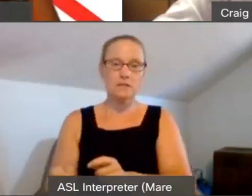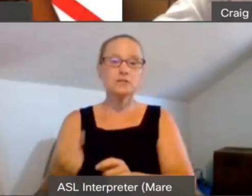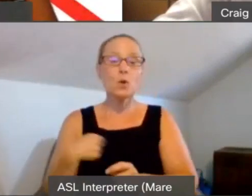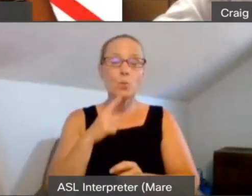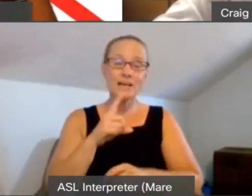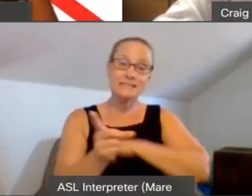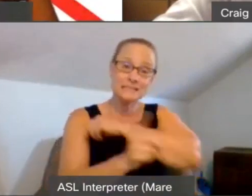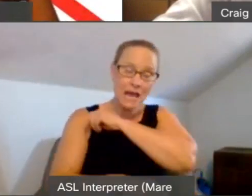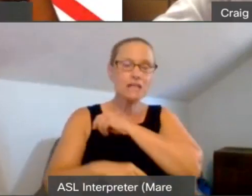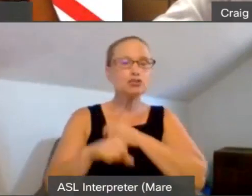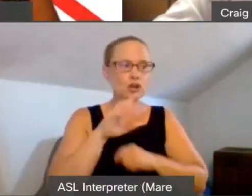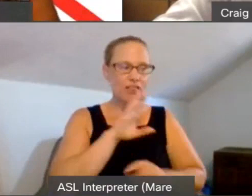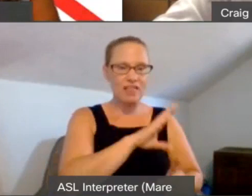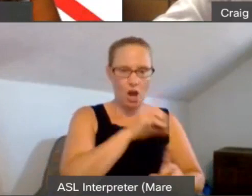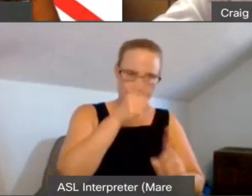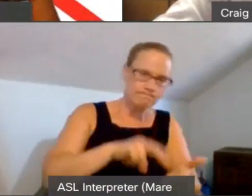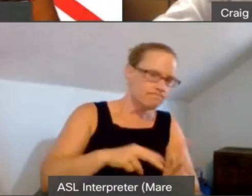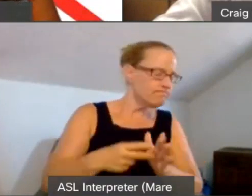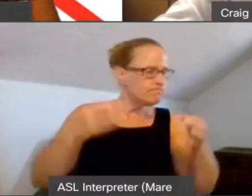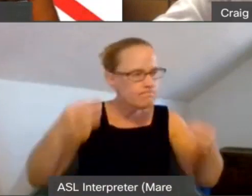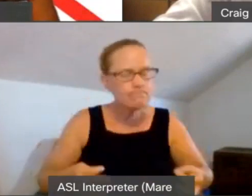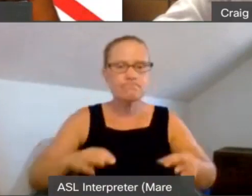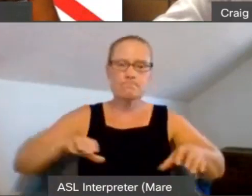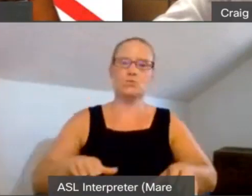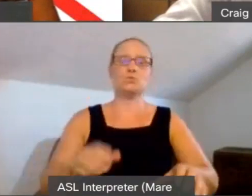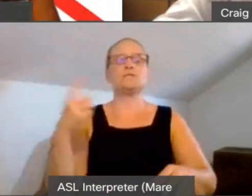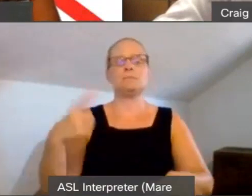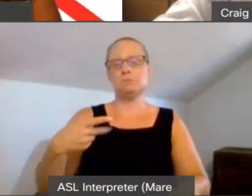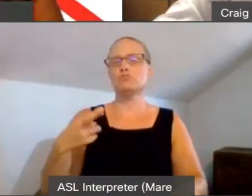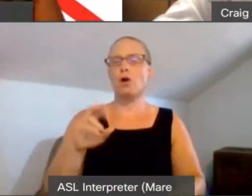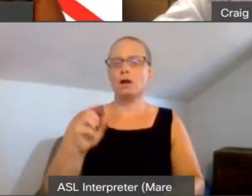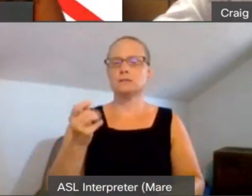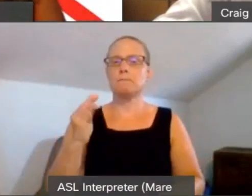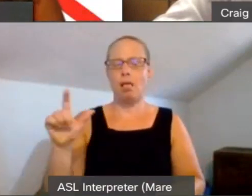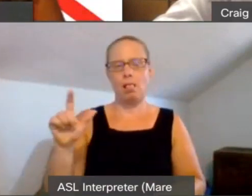which are willful behaviors like the judge mentioned. So if the person sells their medication,